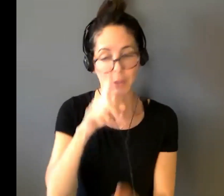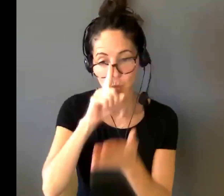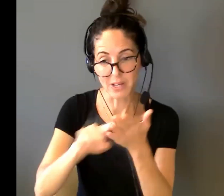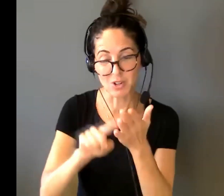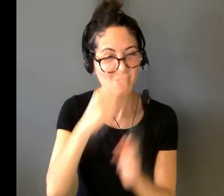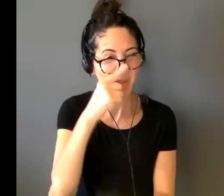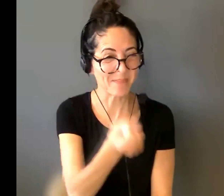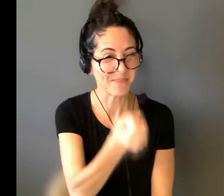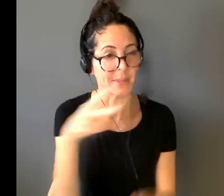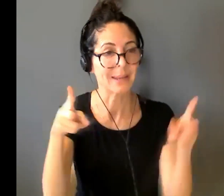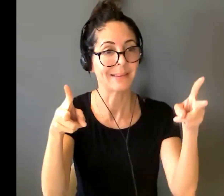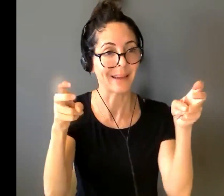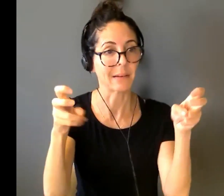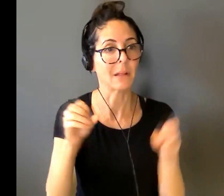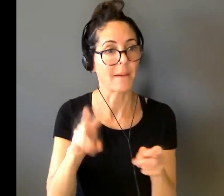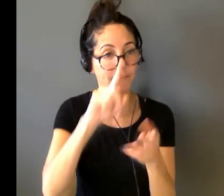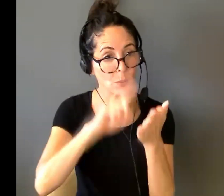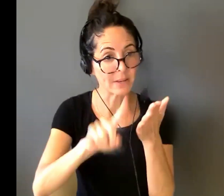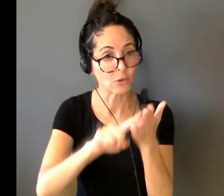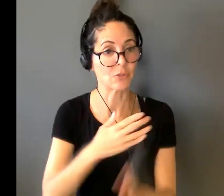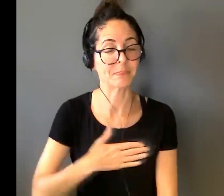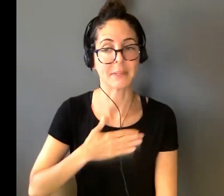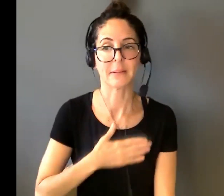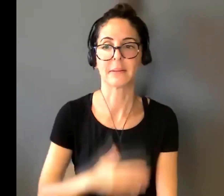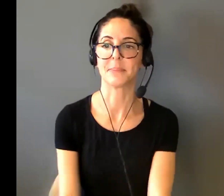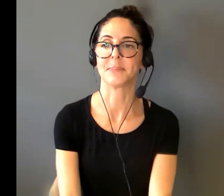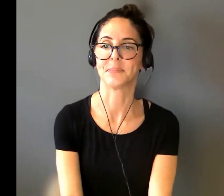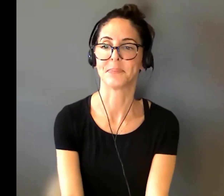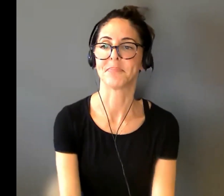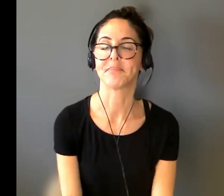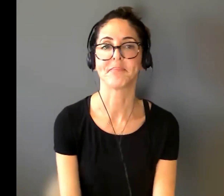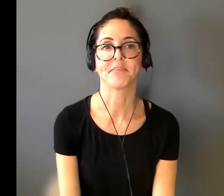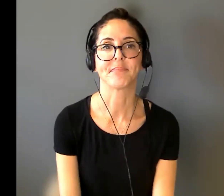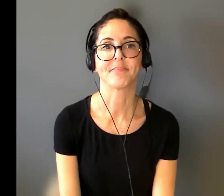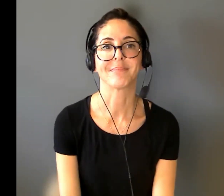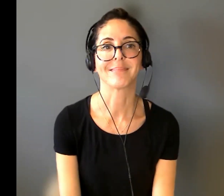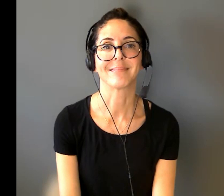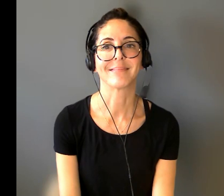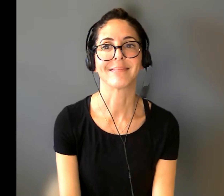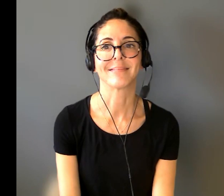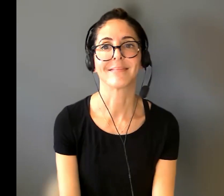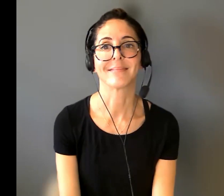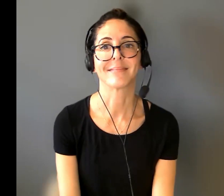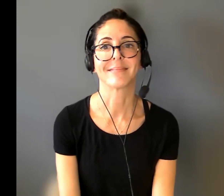me the title of the research, that would be great. >> VALENTINA POMATTO: Sure, I can post it in